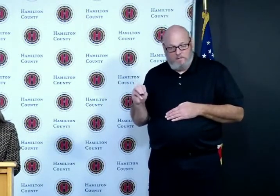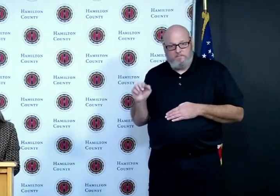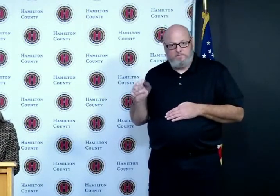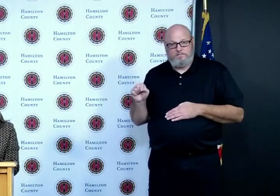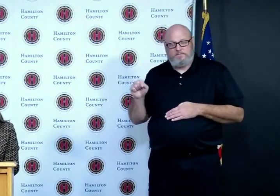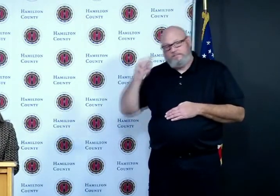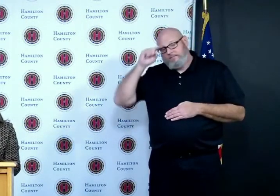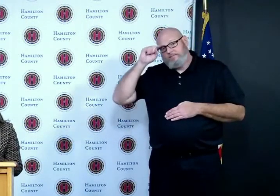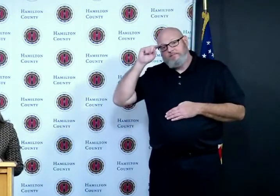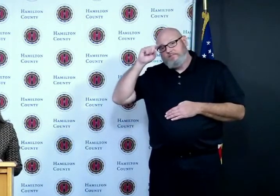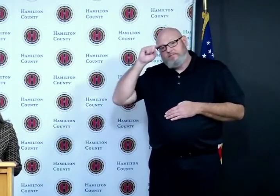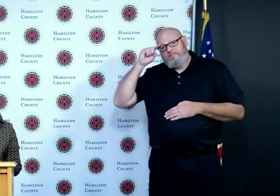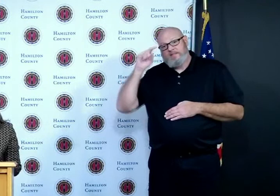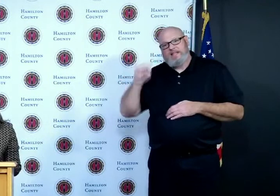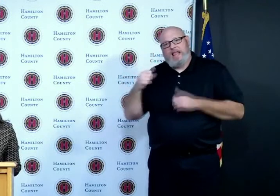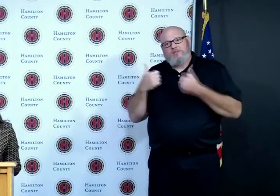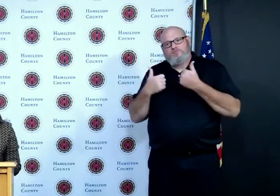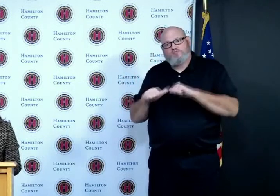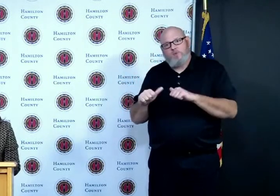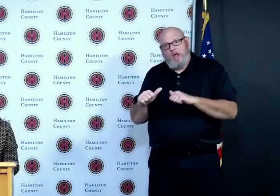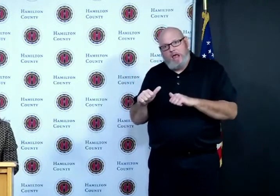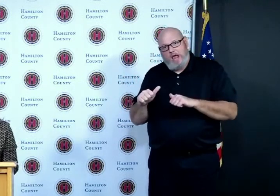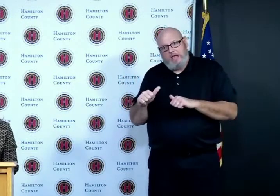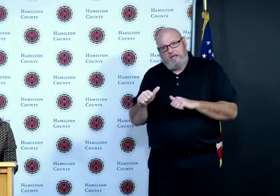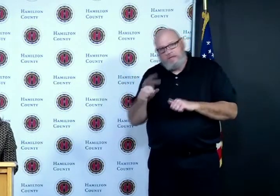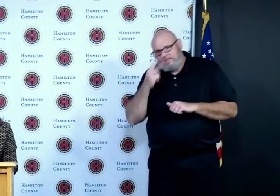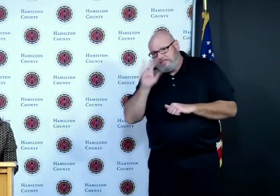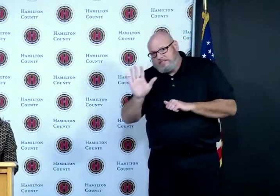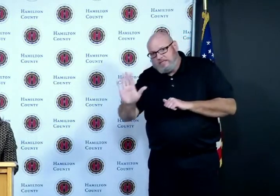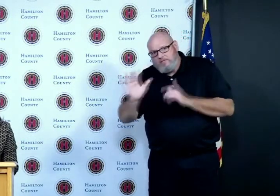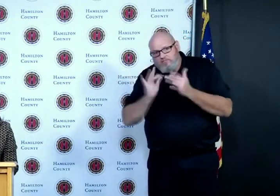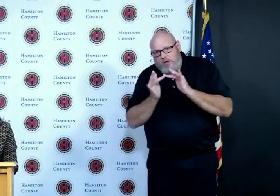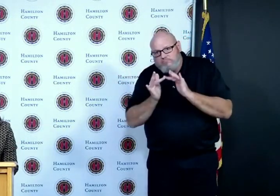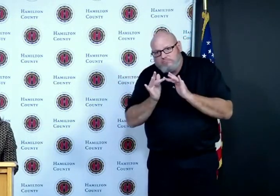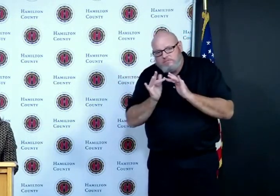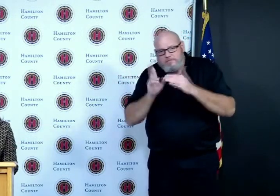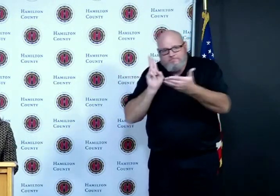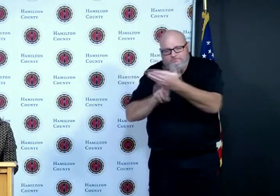appointments with the different entities two one one is fantastic and they will walk